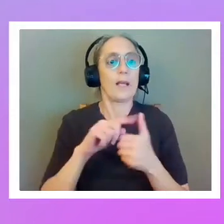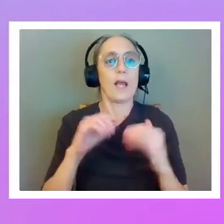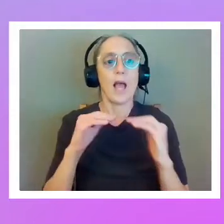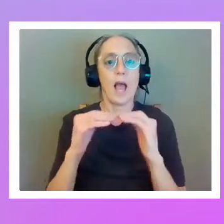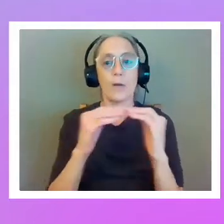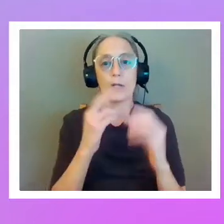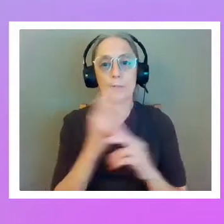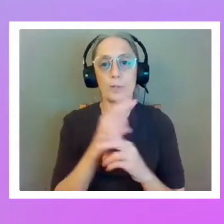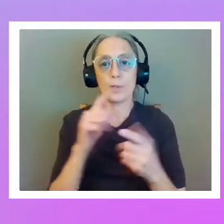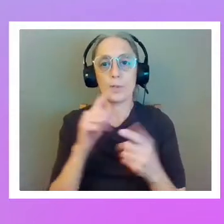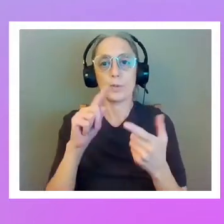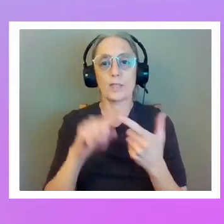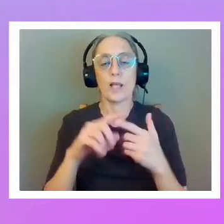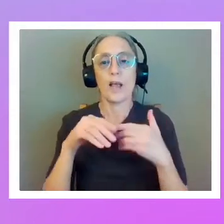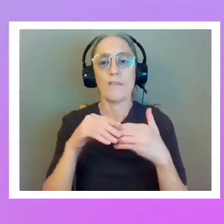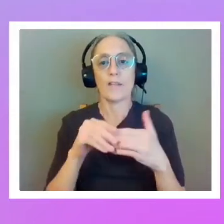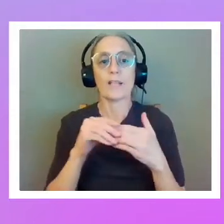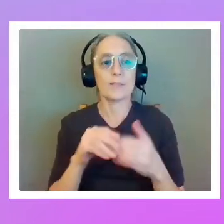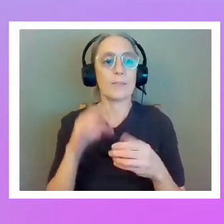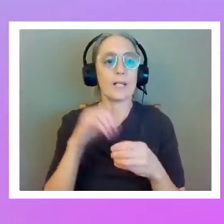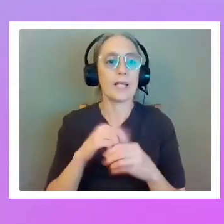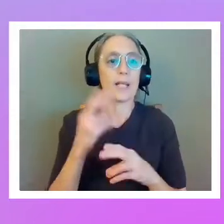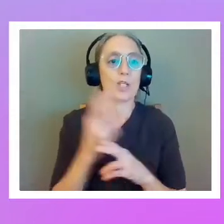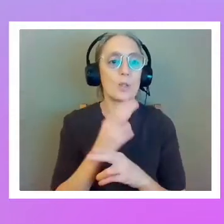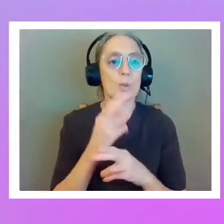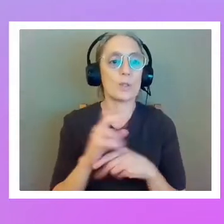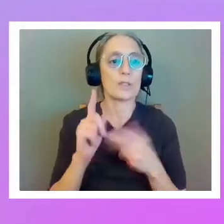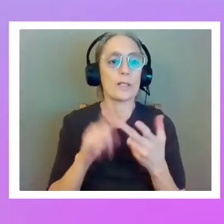flexibility in use, simple and intuitive,